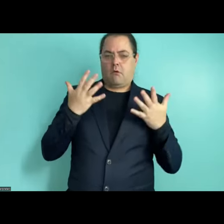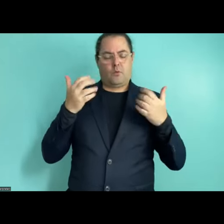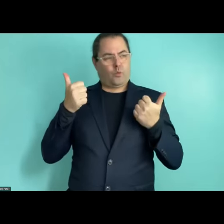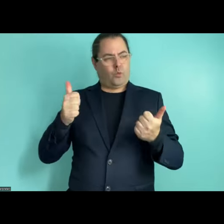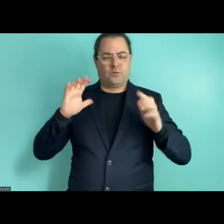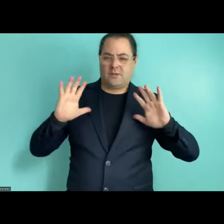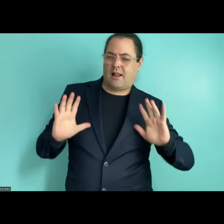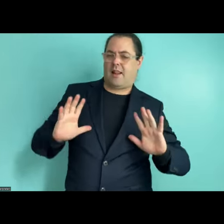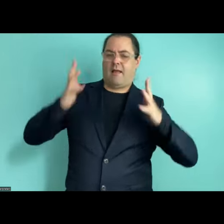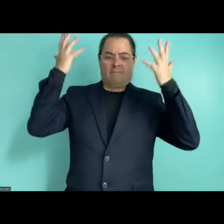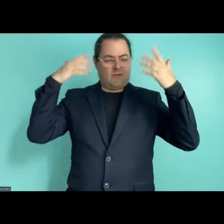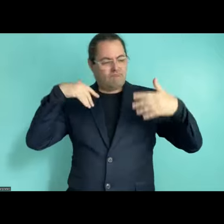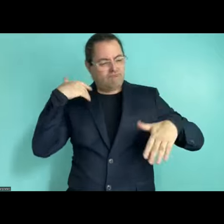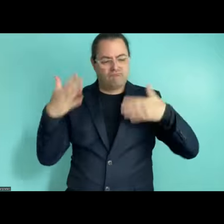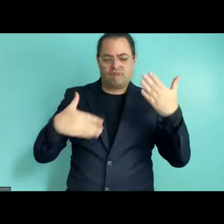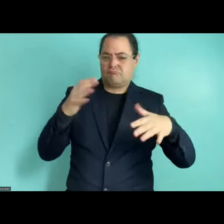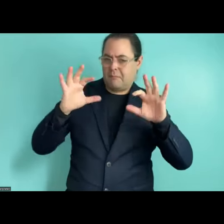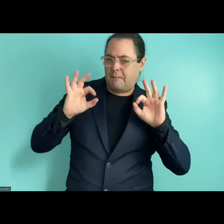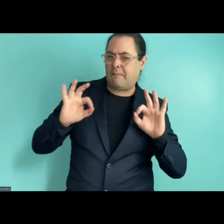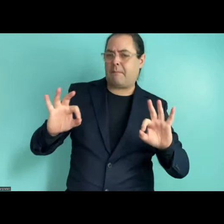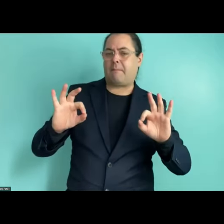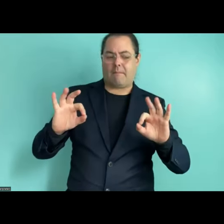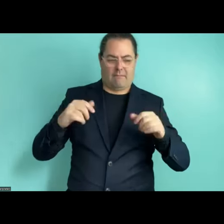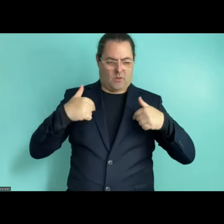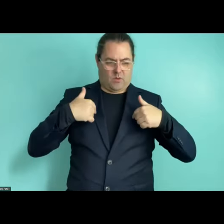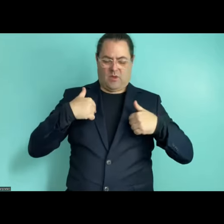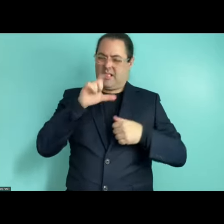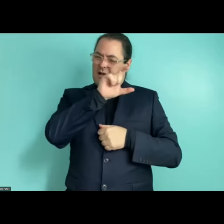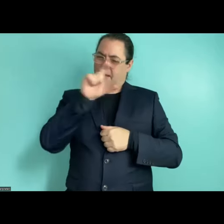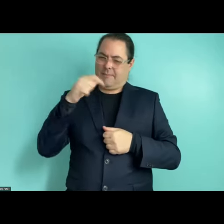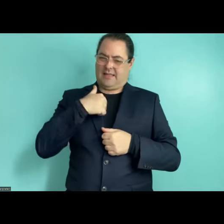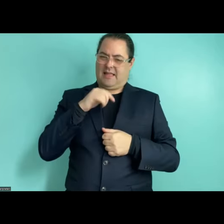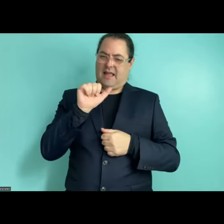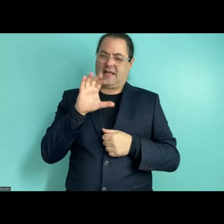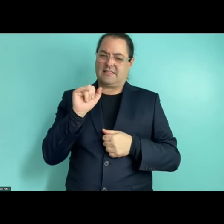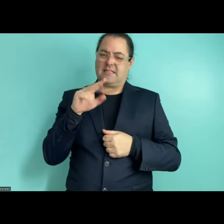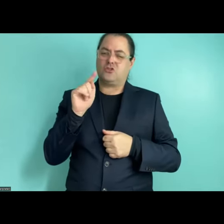you know, companies like as open their arms to create opportunities in a very